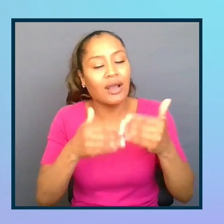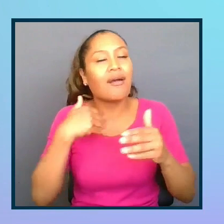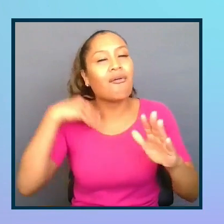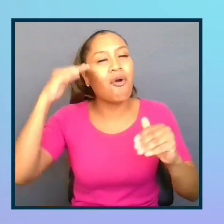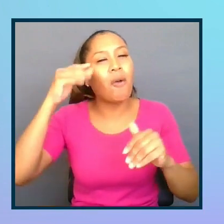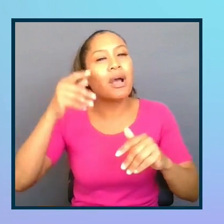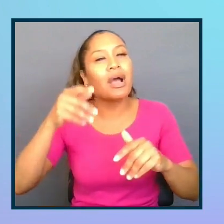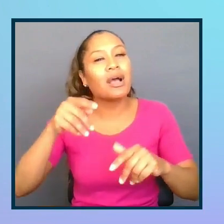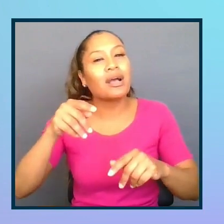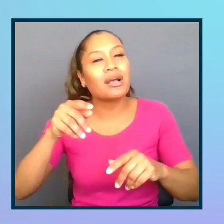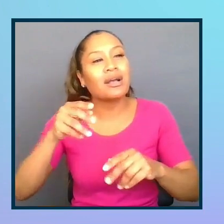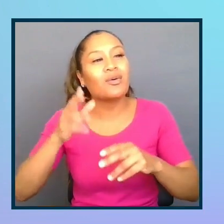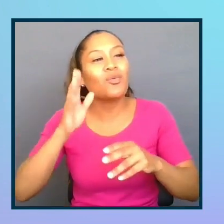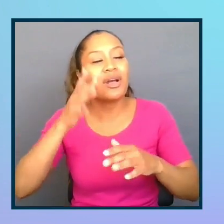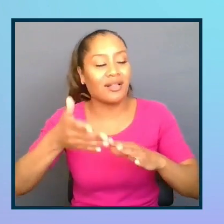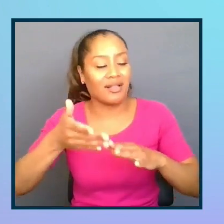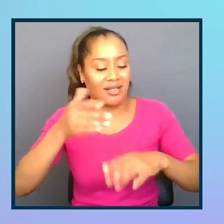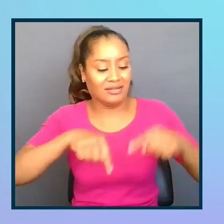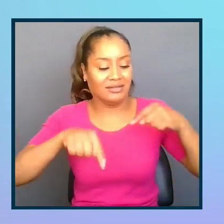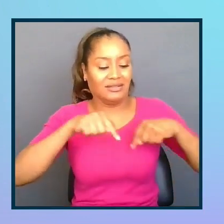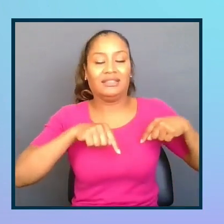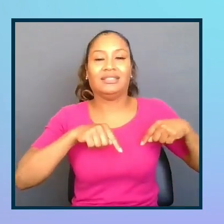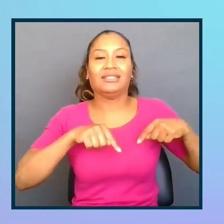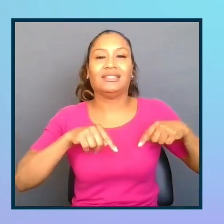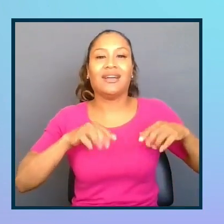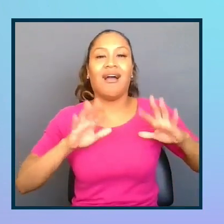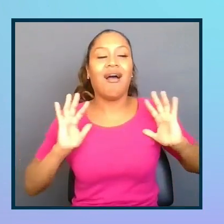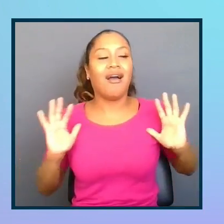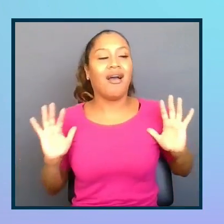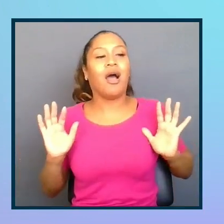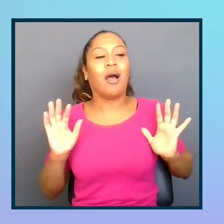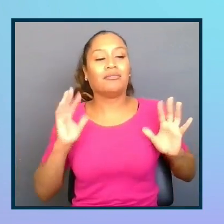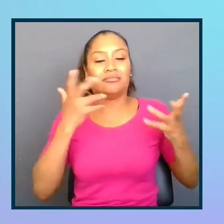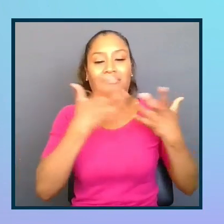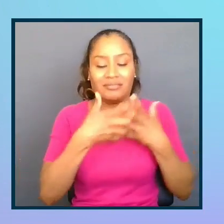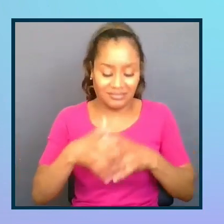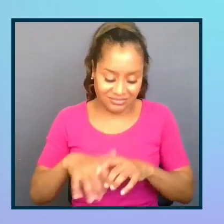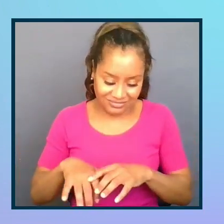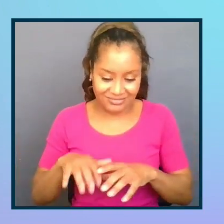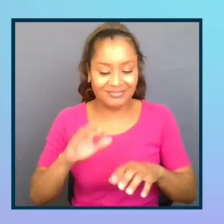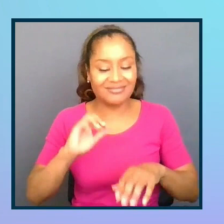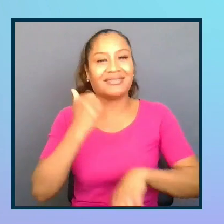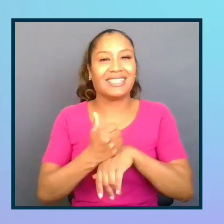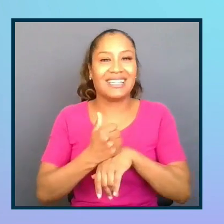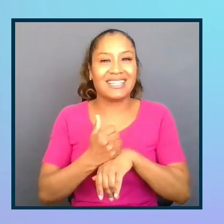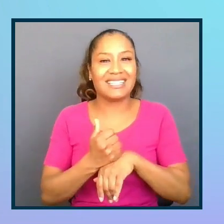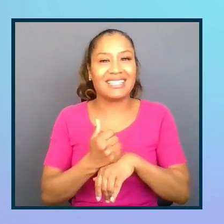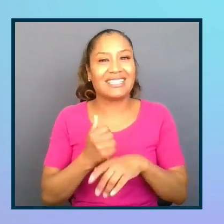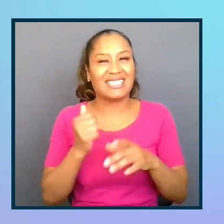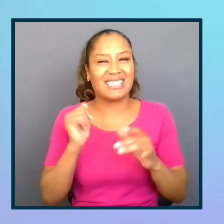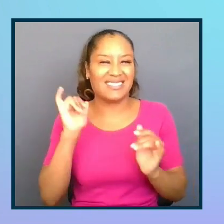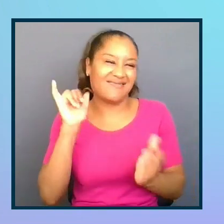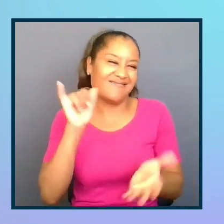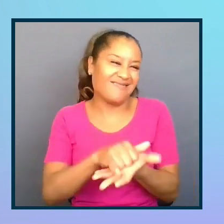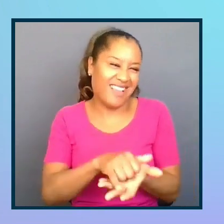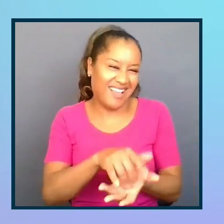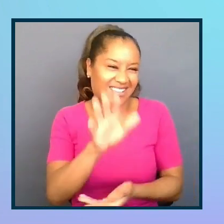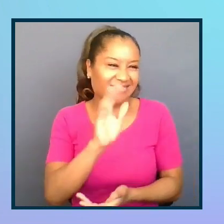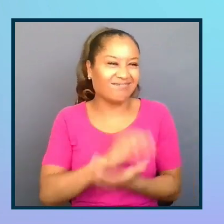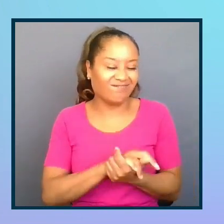because we'll have all of that in place a bit more formally than we do at the moment. So that's yeah, definitely something that we're working on.